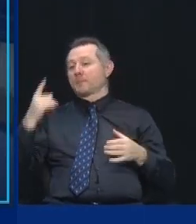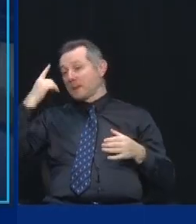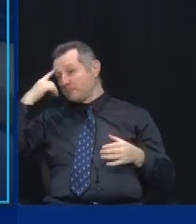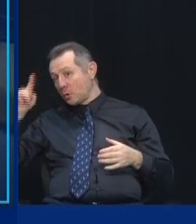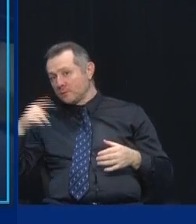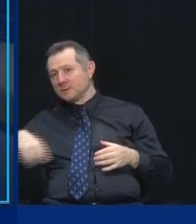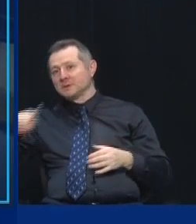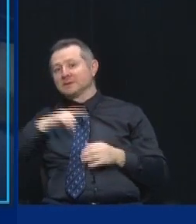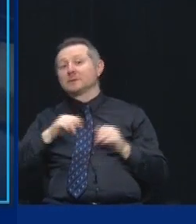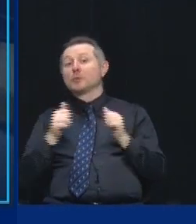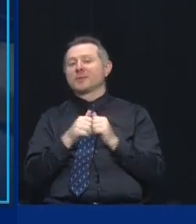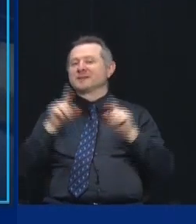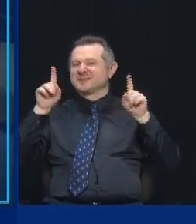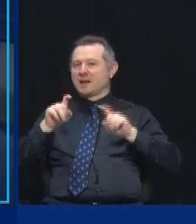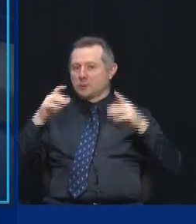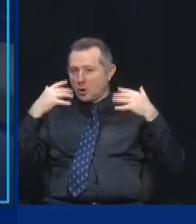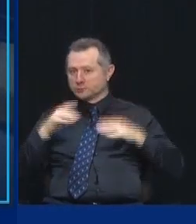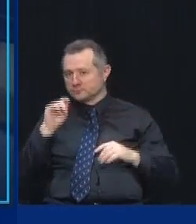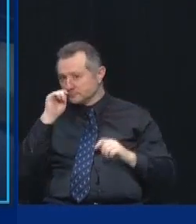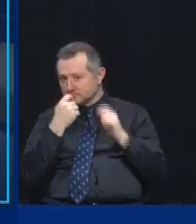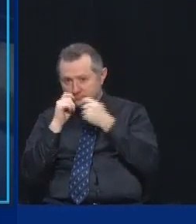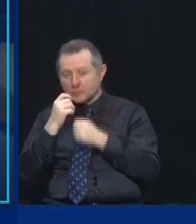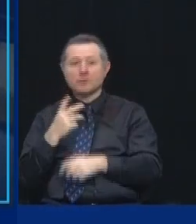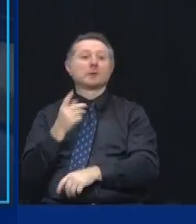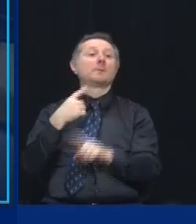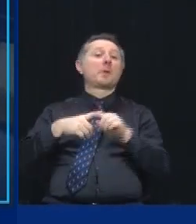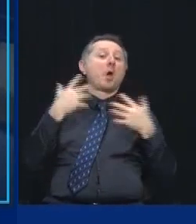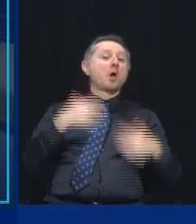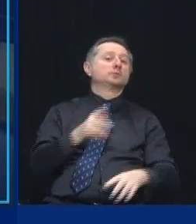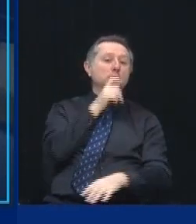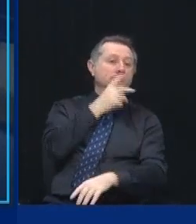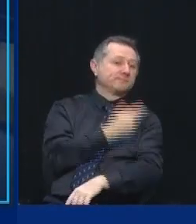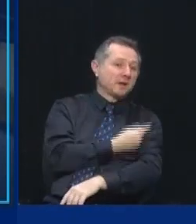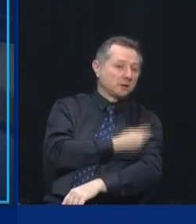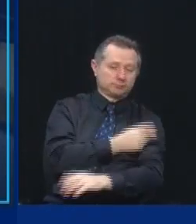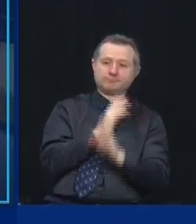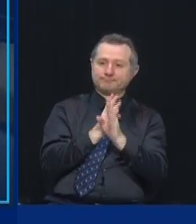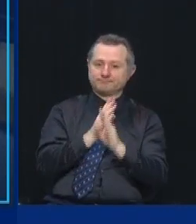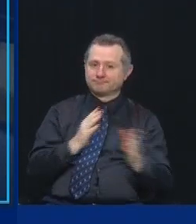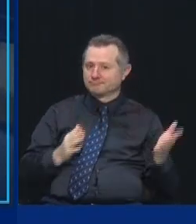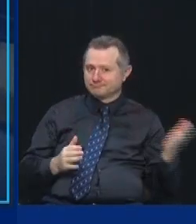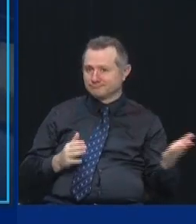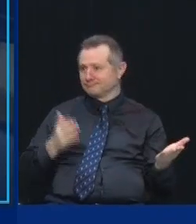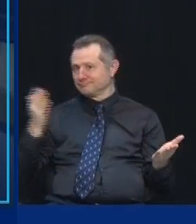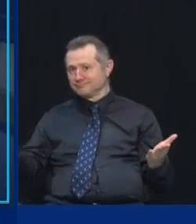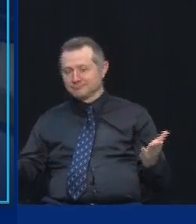CONNECTICUT ON A JOINT PROTOCOL THAT WOULD ALLOW US TO GO HIGHER